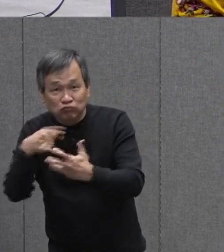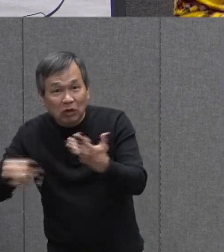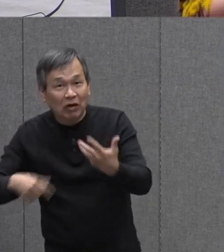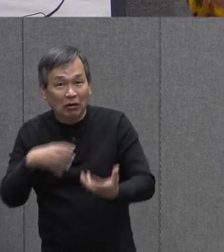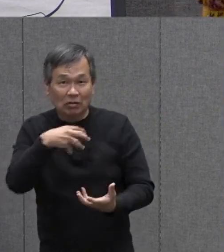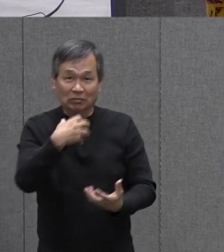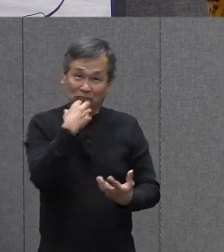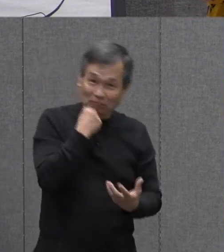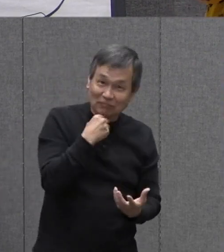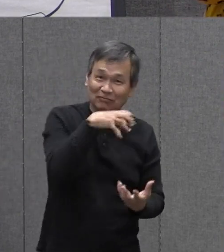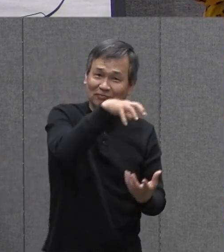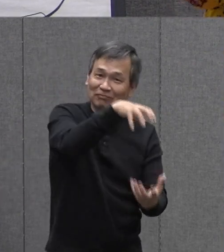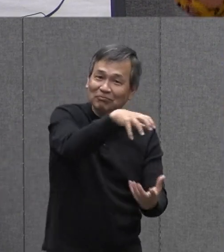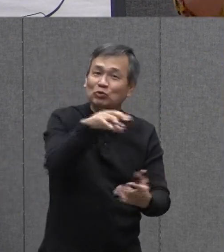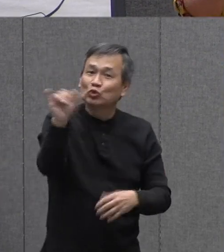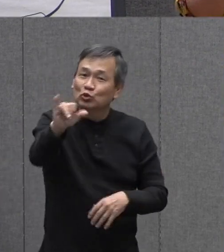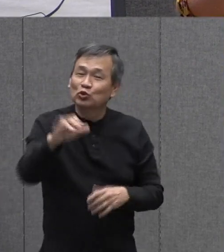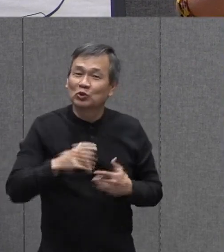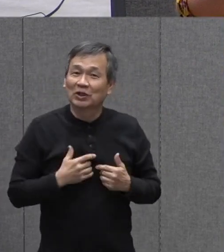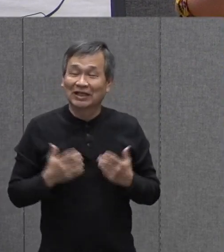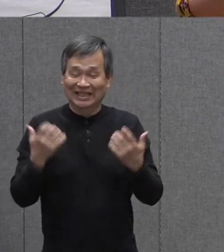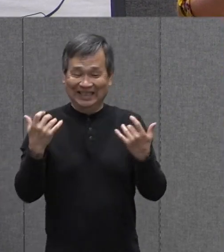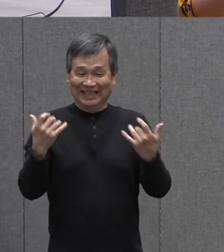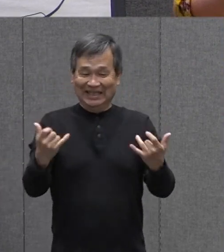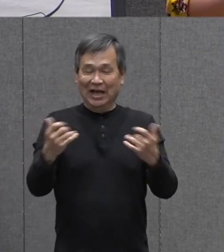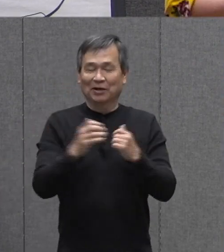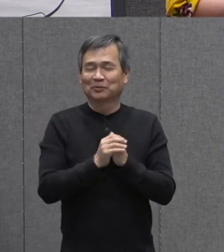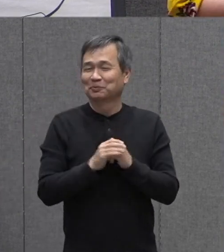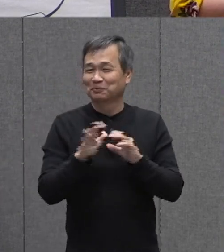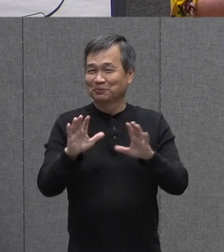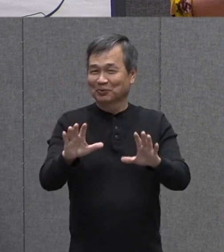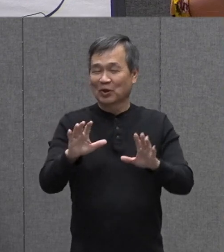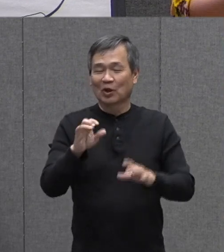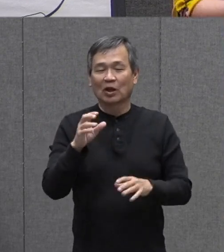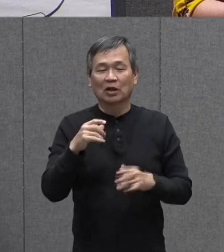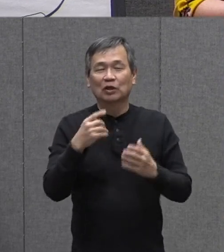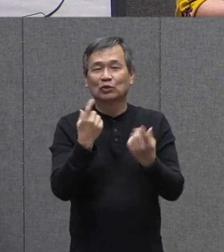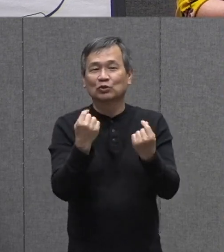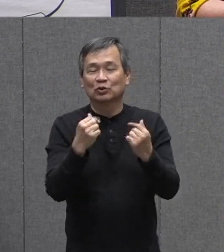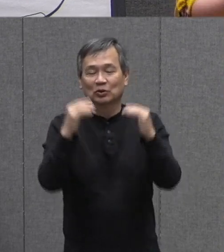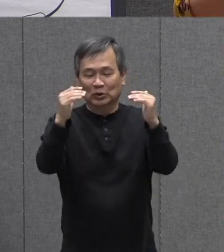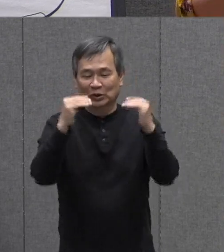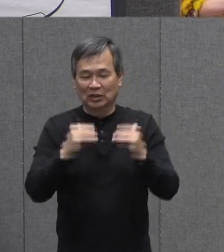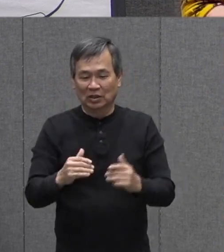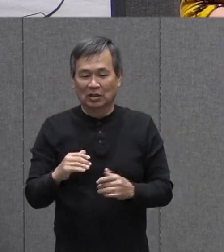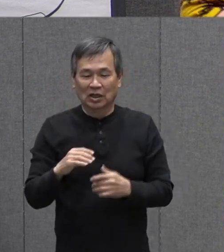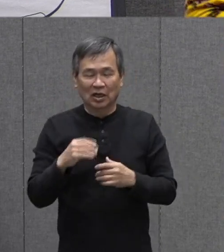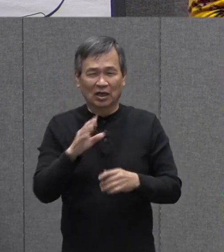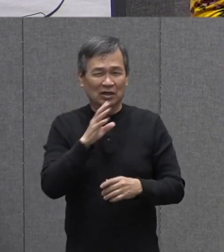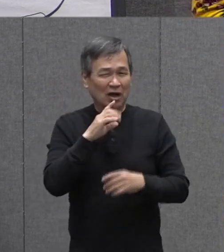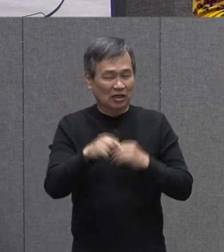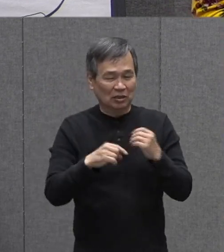is we are going to read to find, the different creatures I talked about when I wrote my poem.